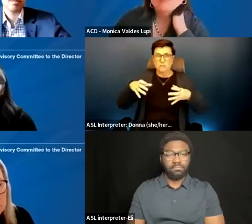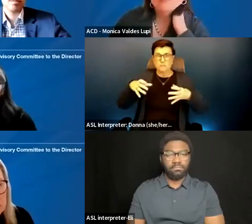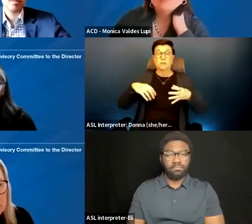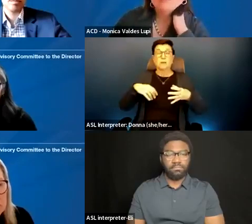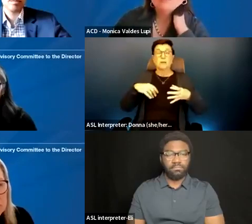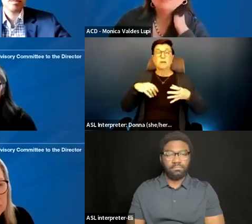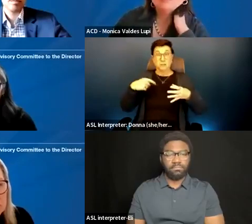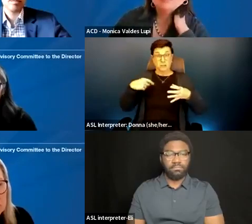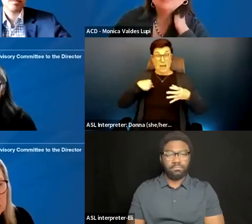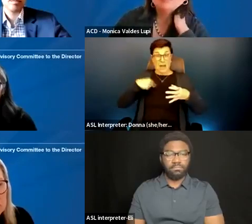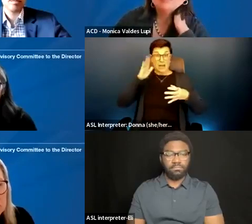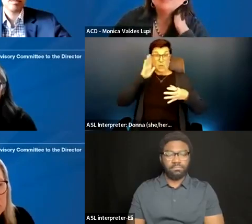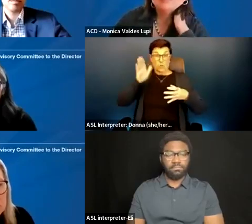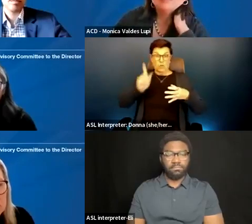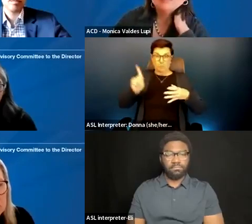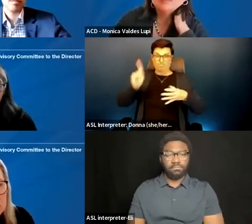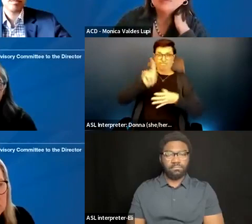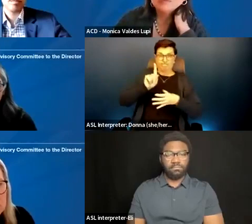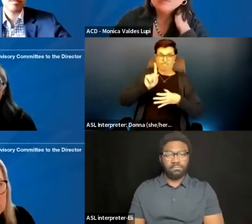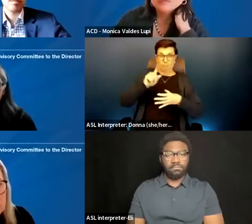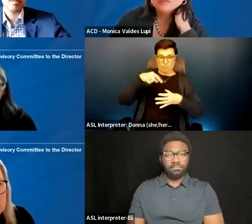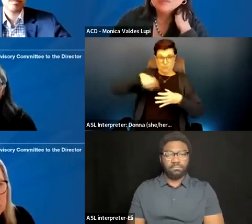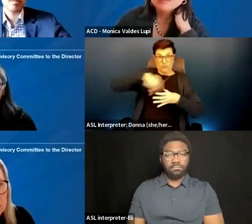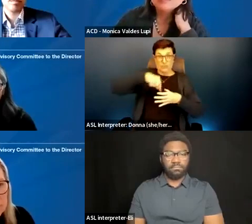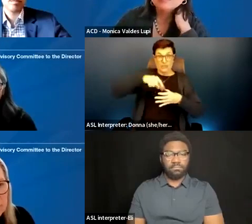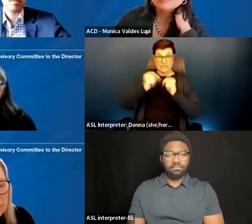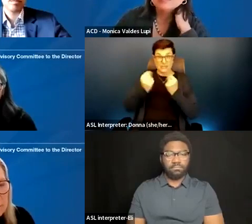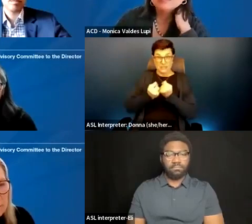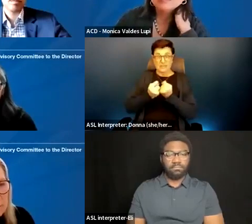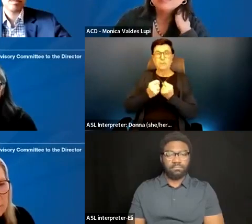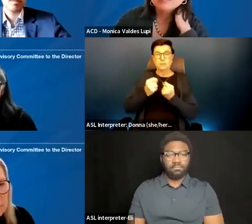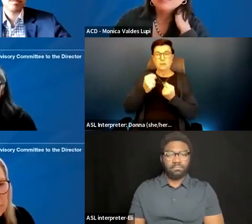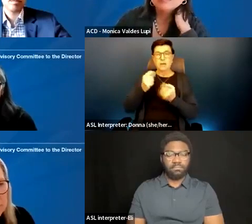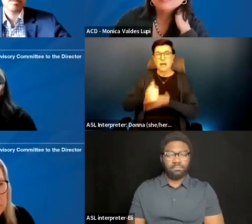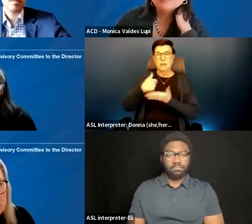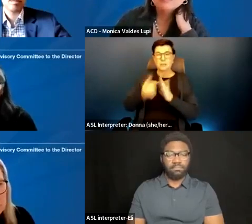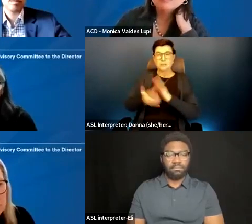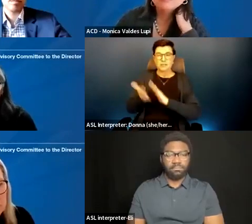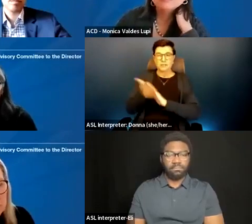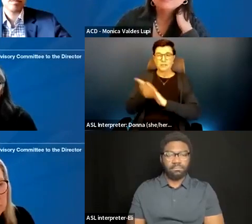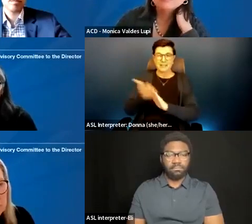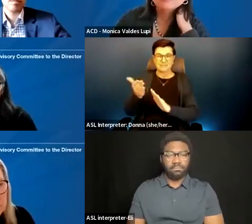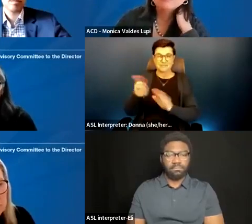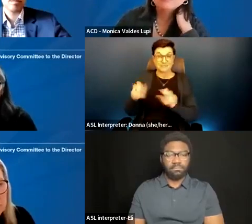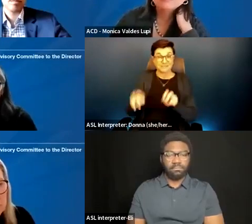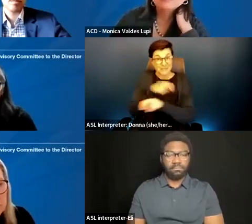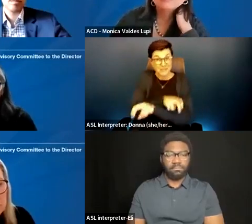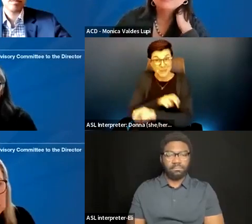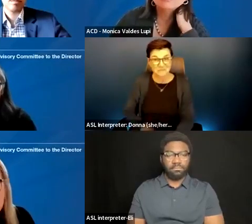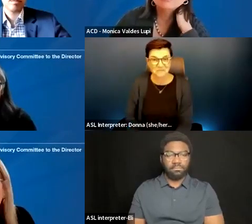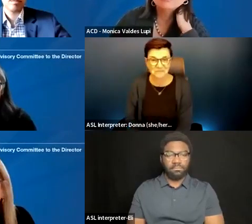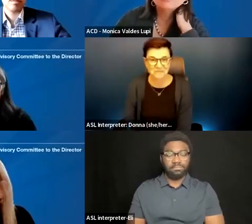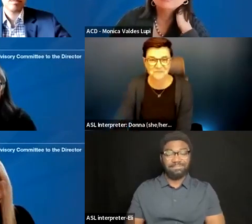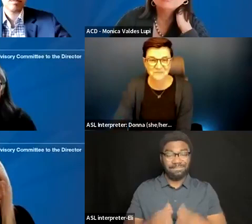bigger, mightier team around me to help facilitate that. Now, one of the questions that you asked I think is a really important one, which is,